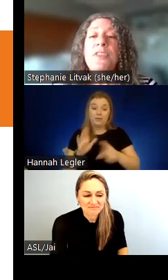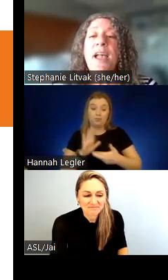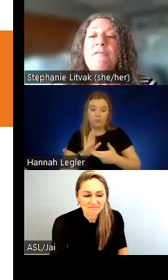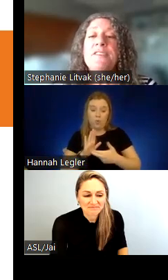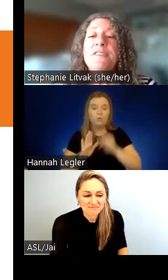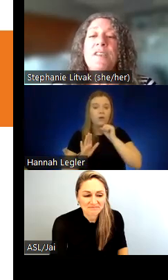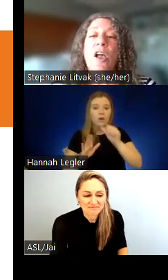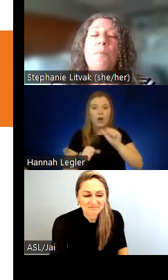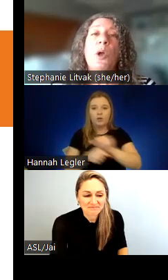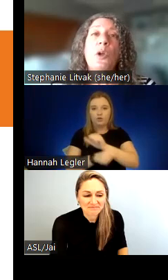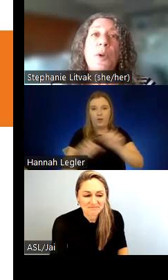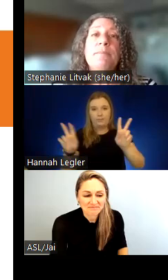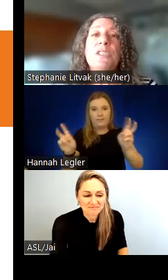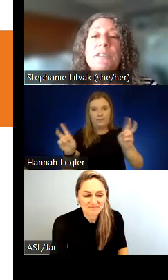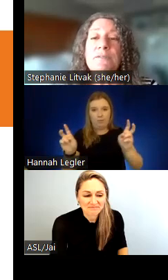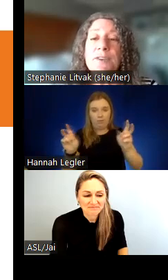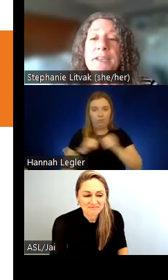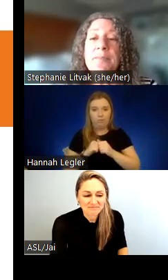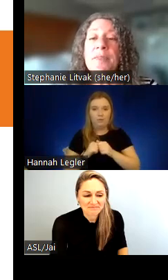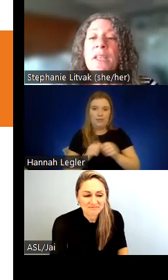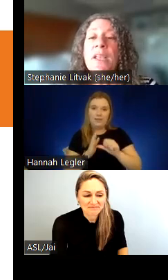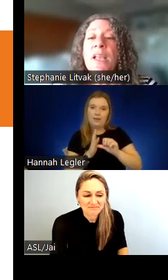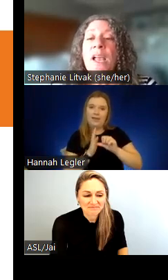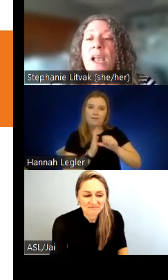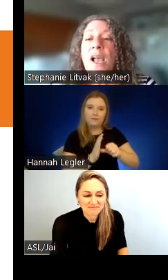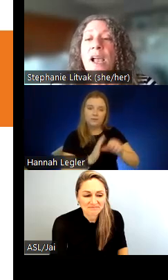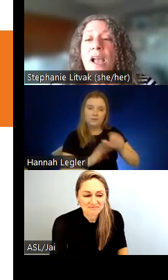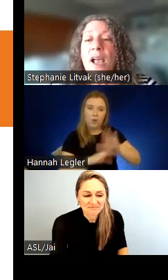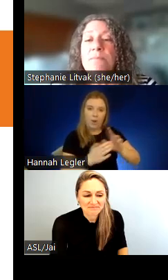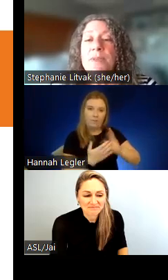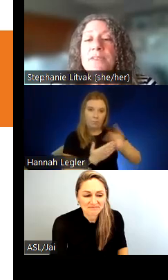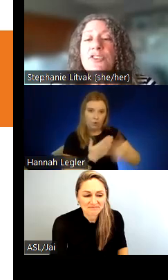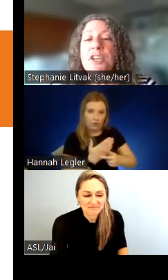Put the emphasis on program delivery.